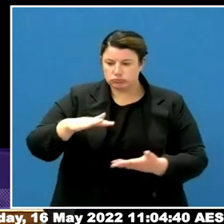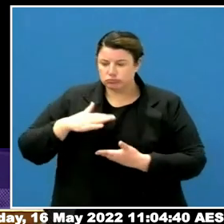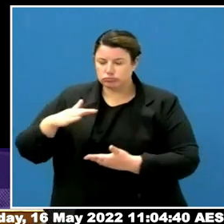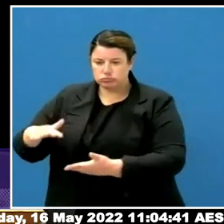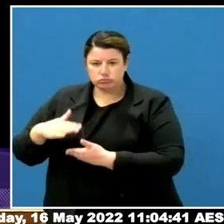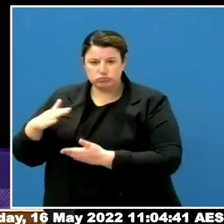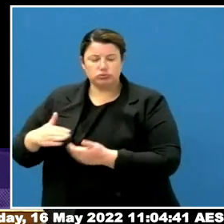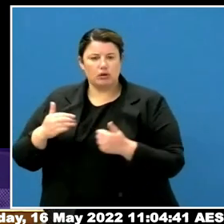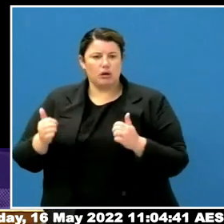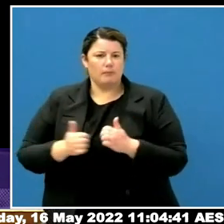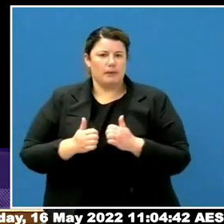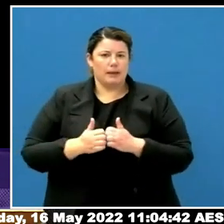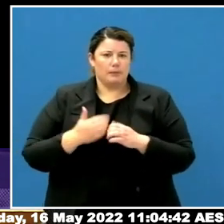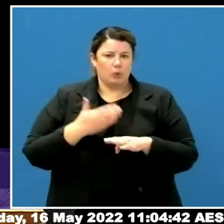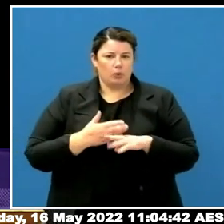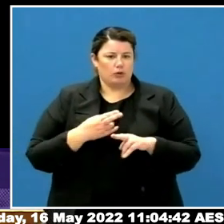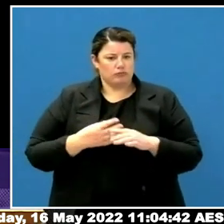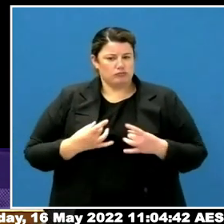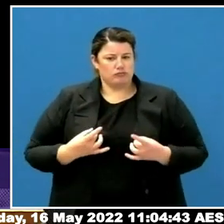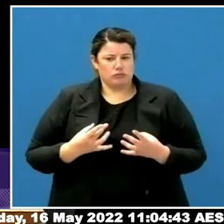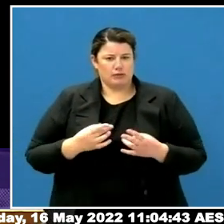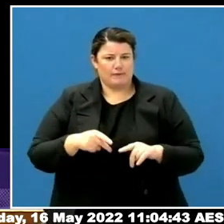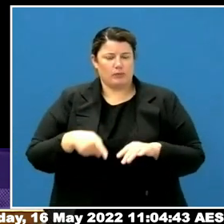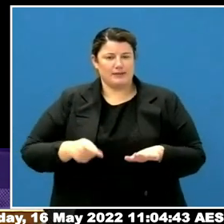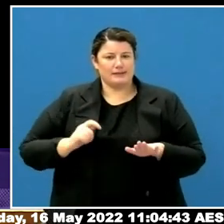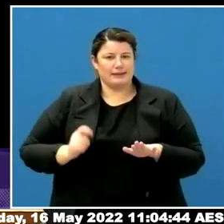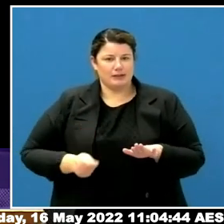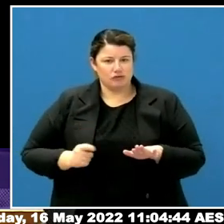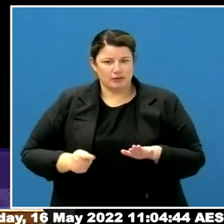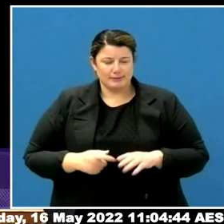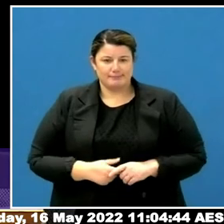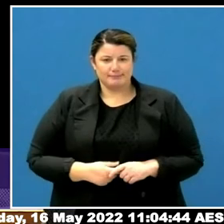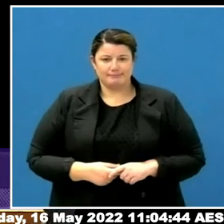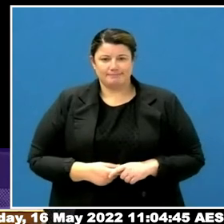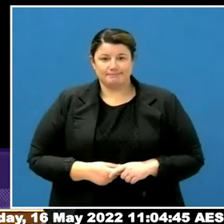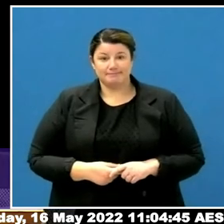preparing for this hearing. Some of these records will be discussed during the hearing.